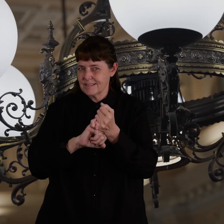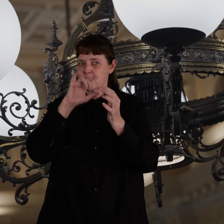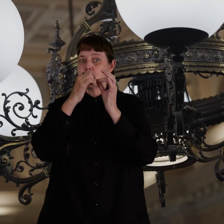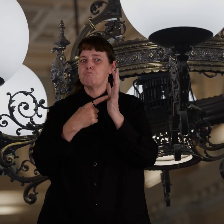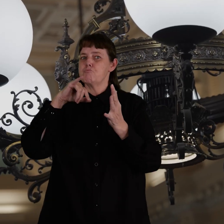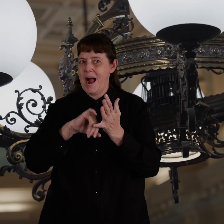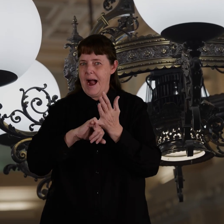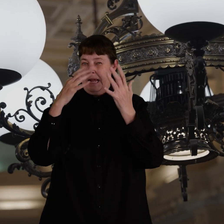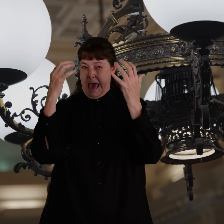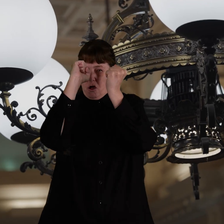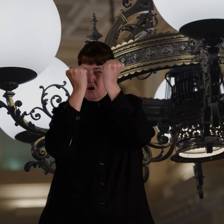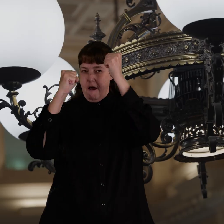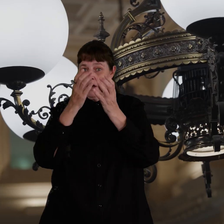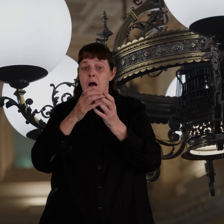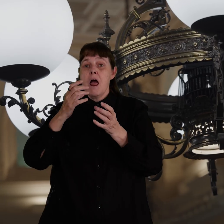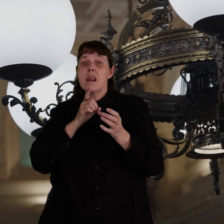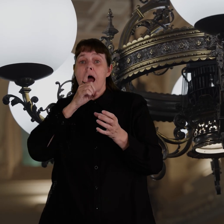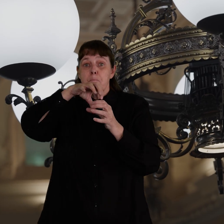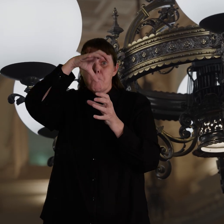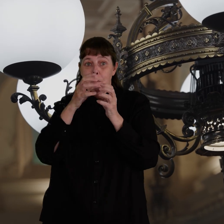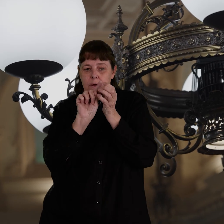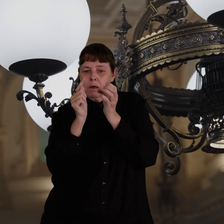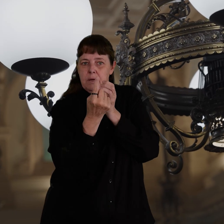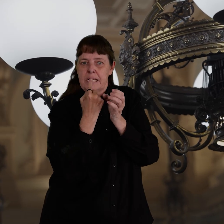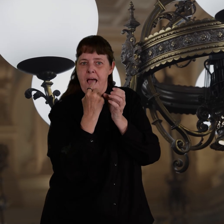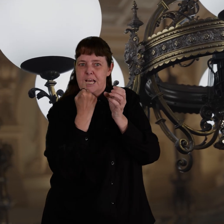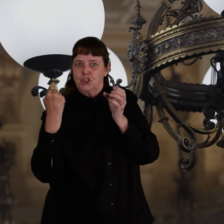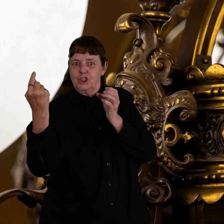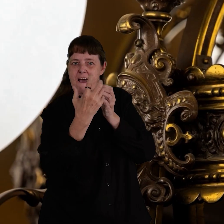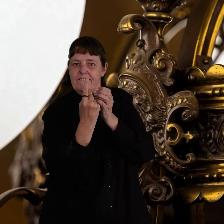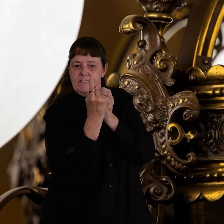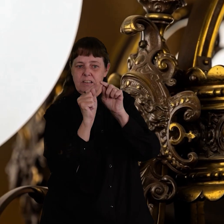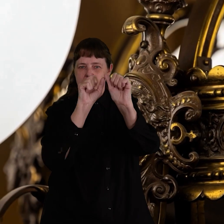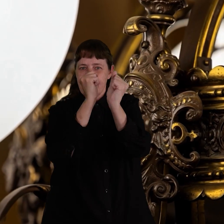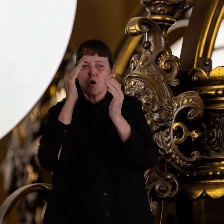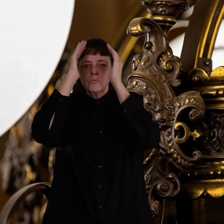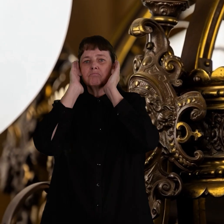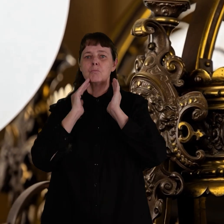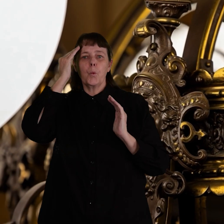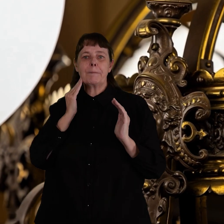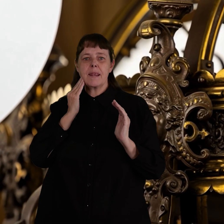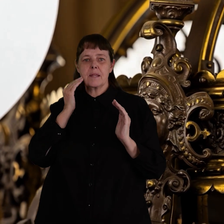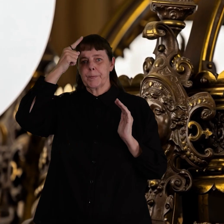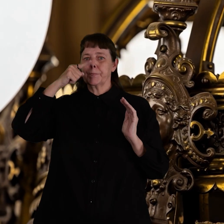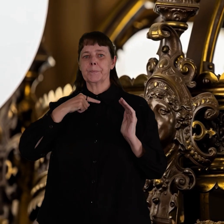each globe there's a face of a woman, and that's all been carved by hand. The